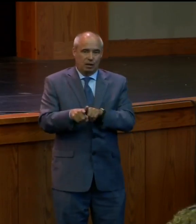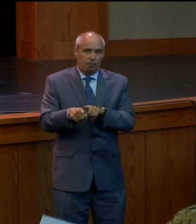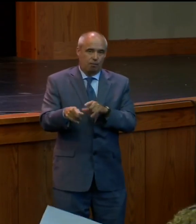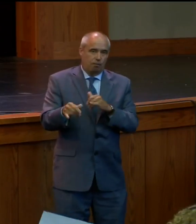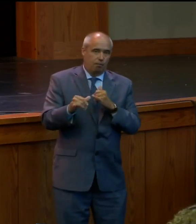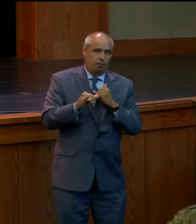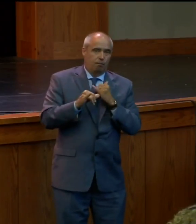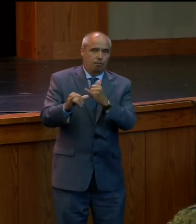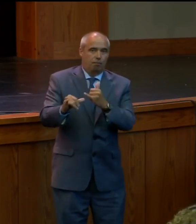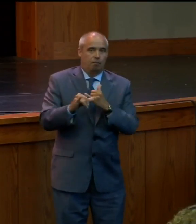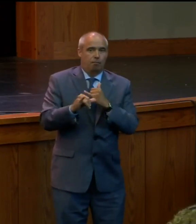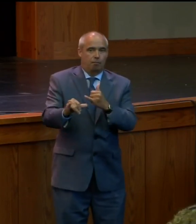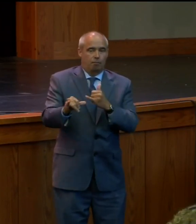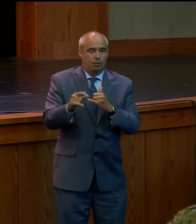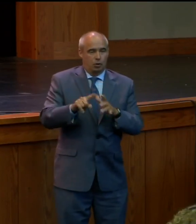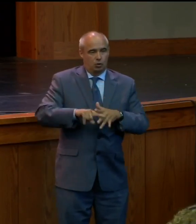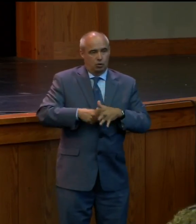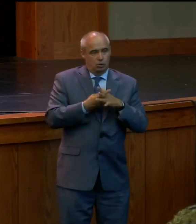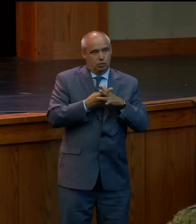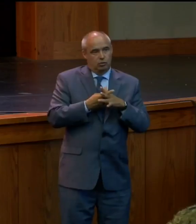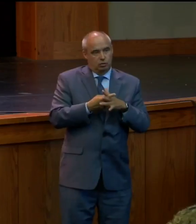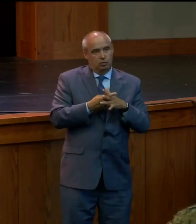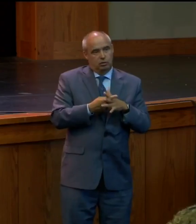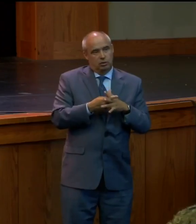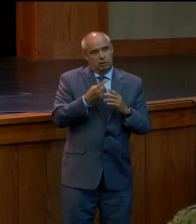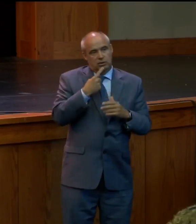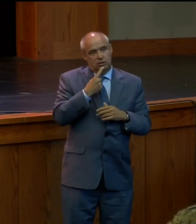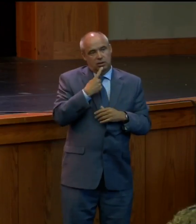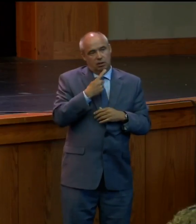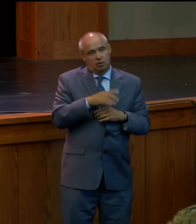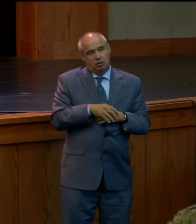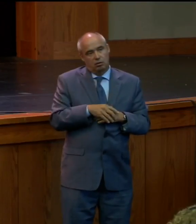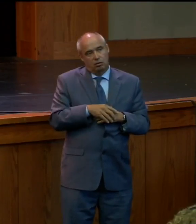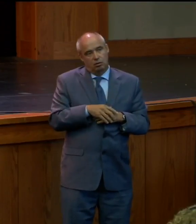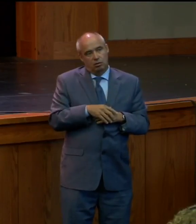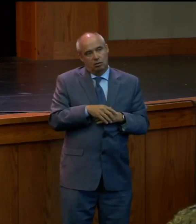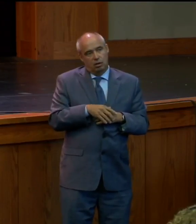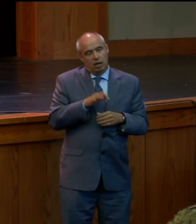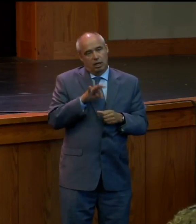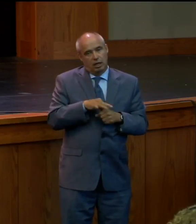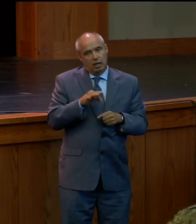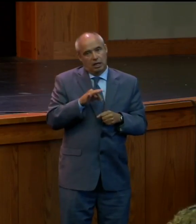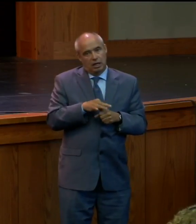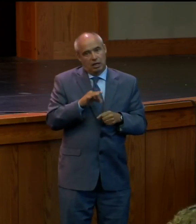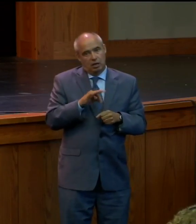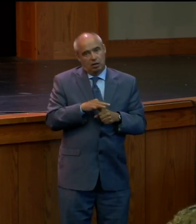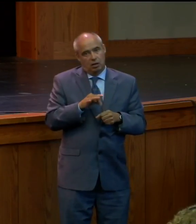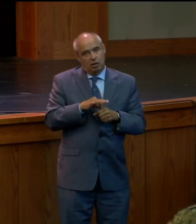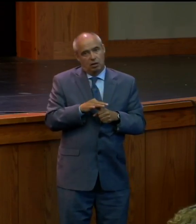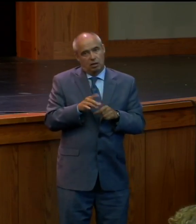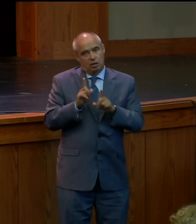AND I WOULD ALSO INITIALLY SAY THAT THE ELECTED SHADOW SENATORS